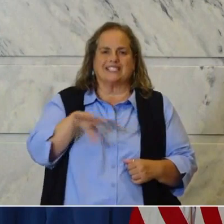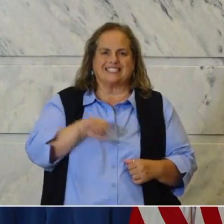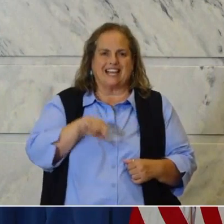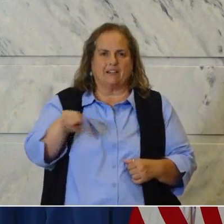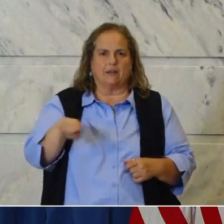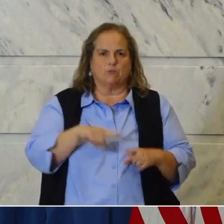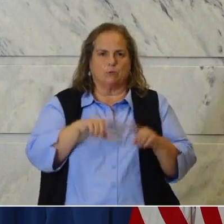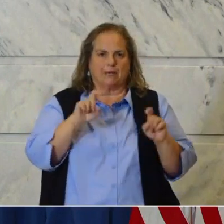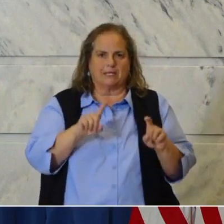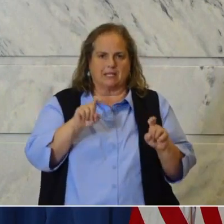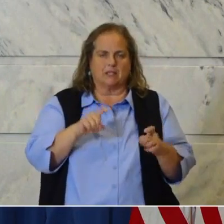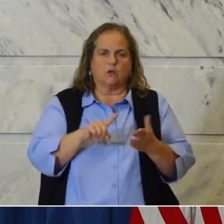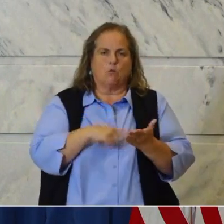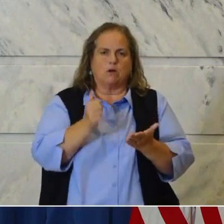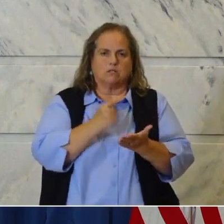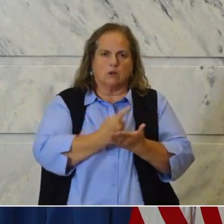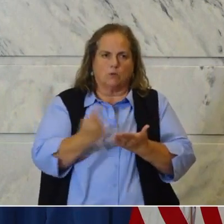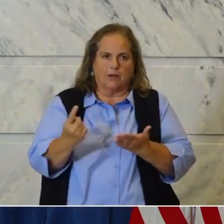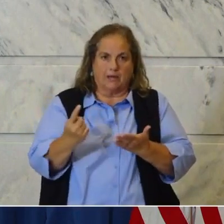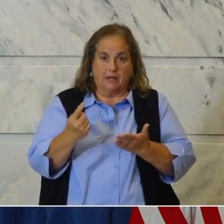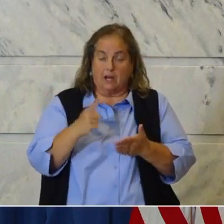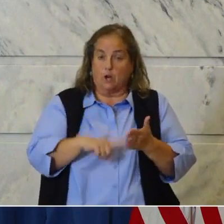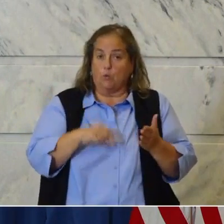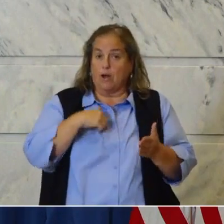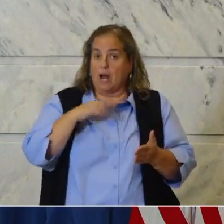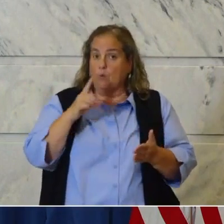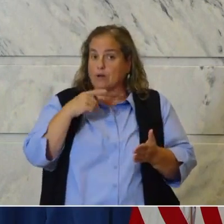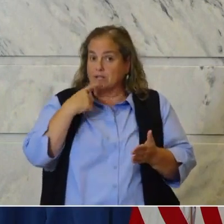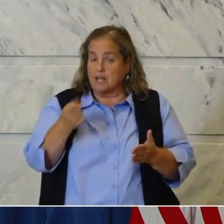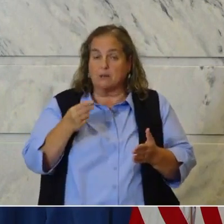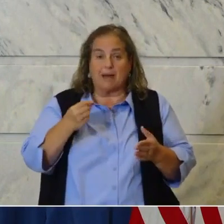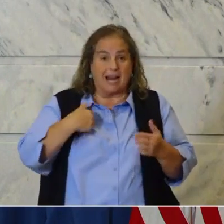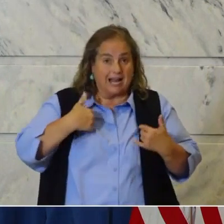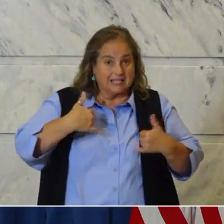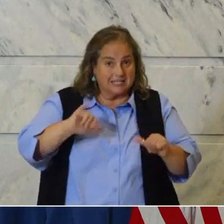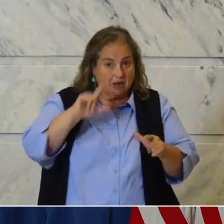once a week and what I tell them, and I still don't believe it's My kids are